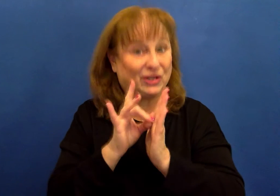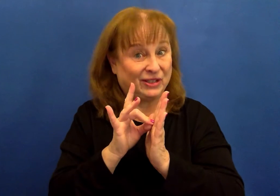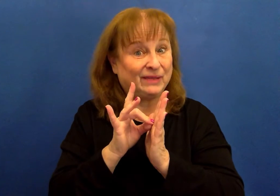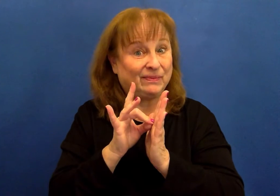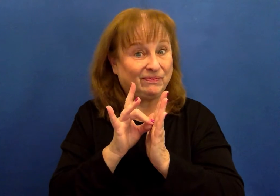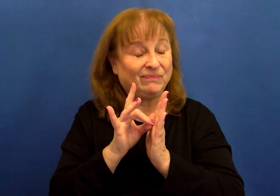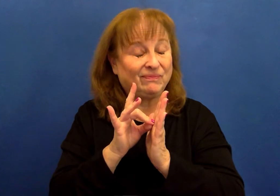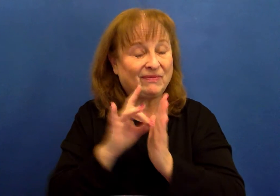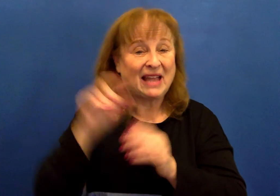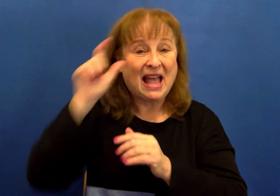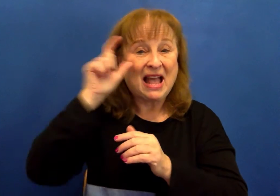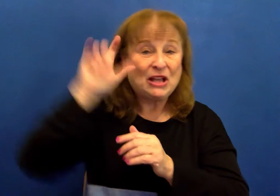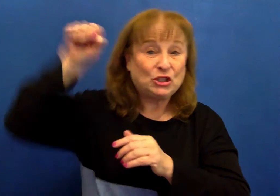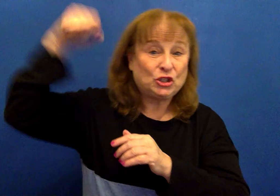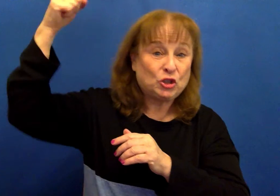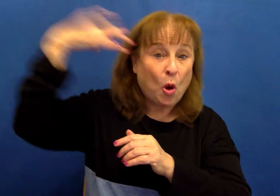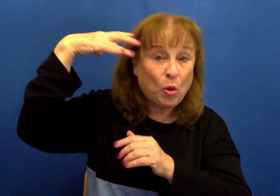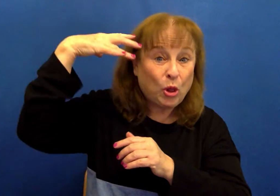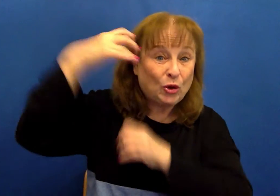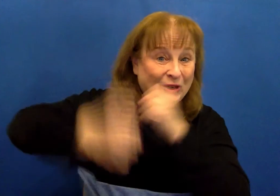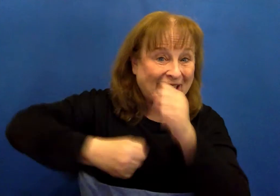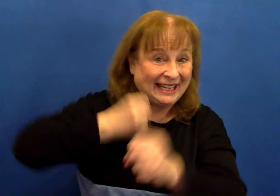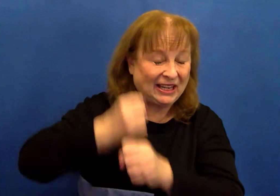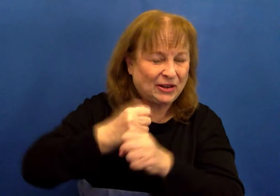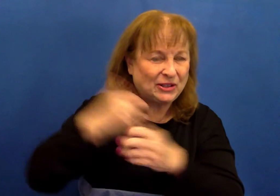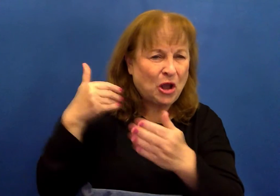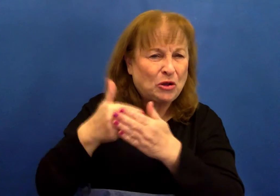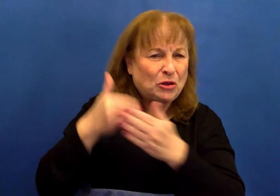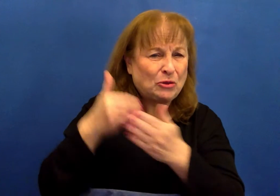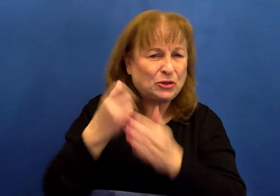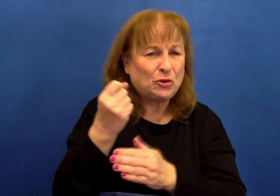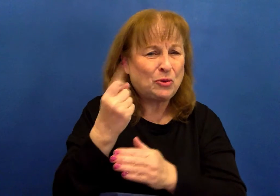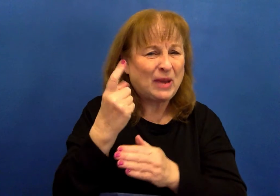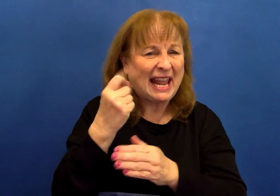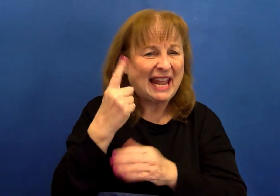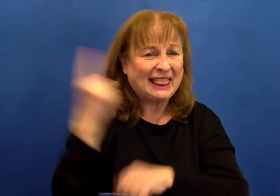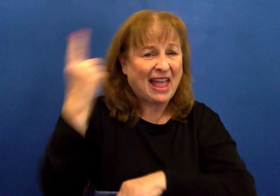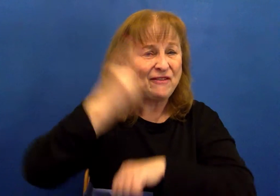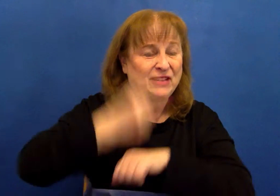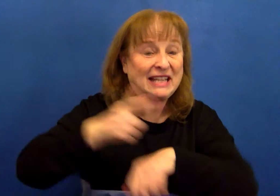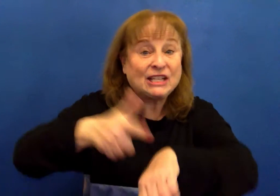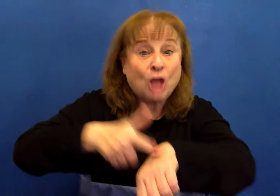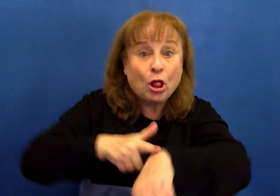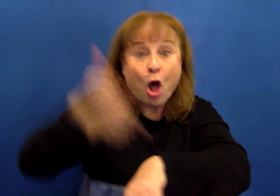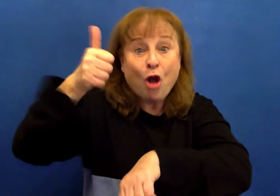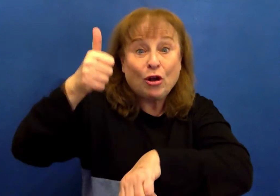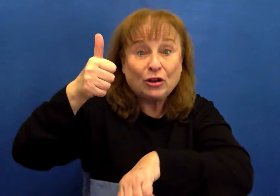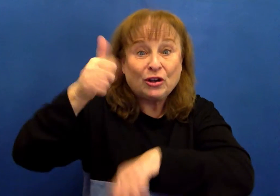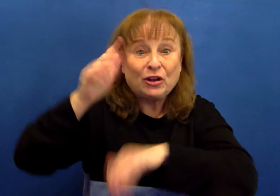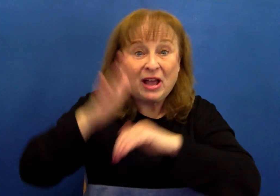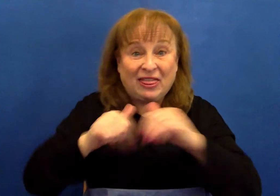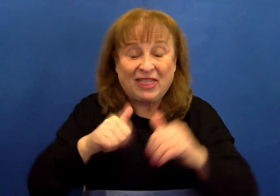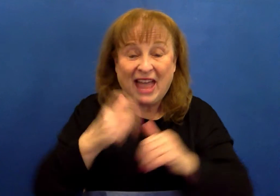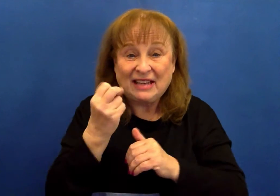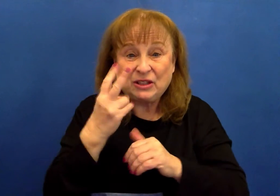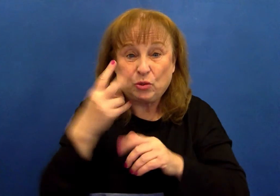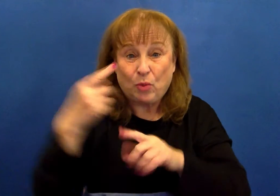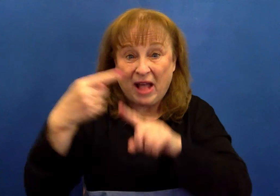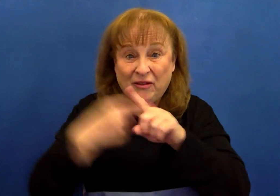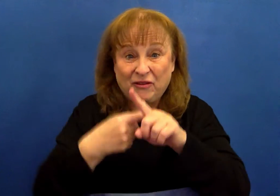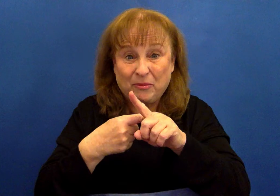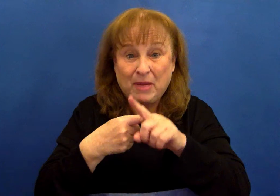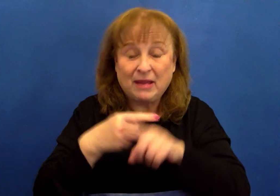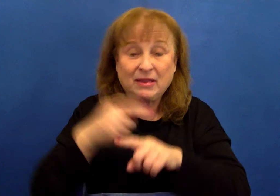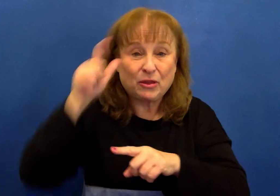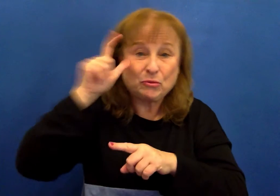A solar year is close to 11 days longer than a 12-month lunar year.